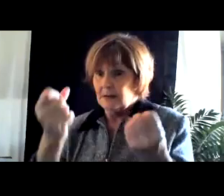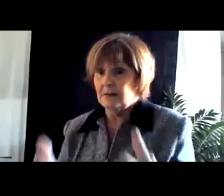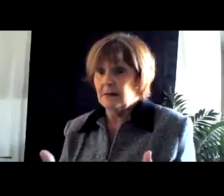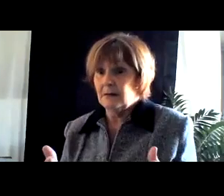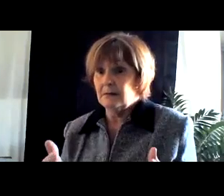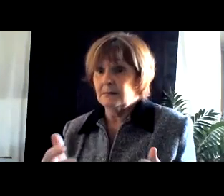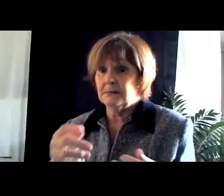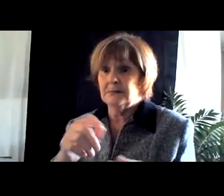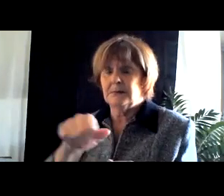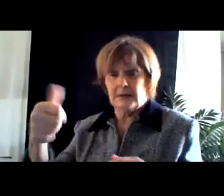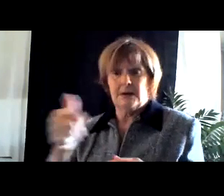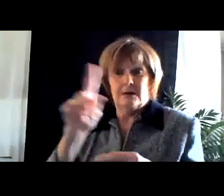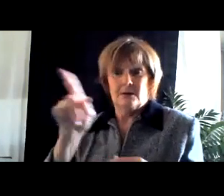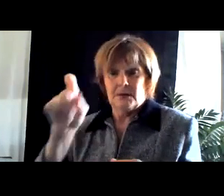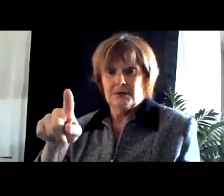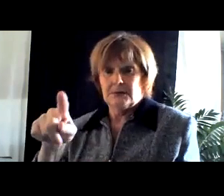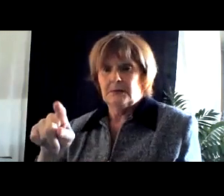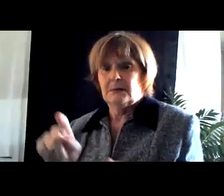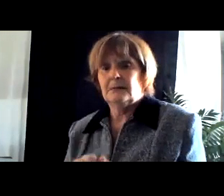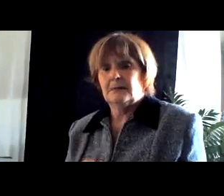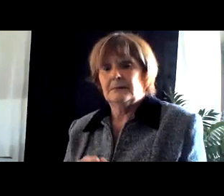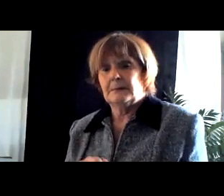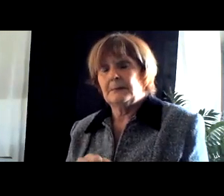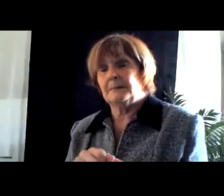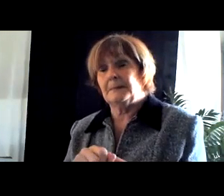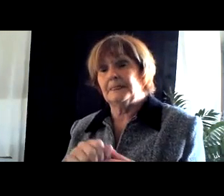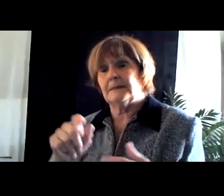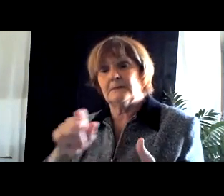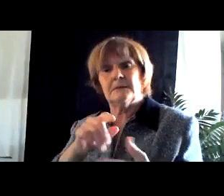I have been on a conversation in several meeting,